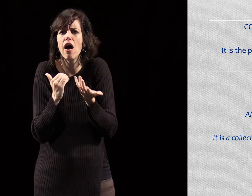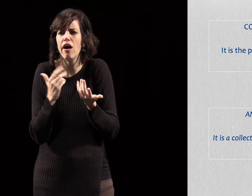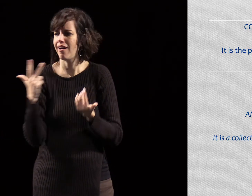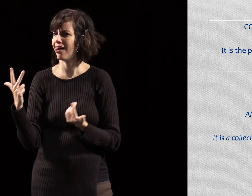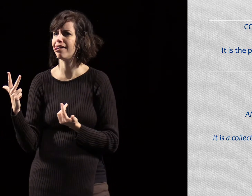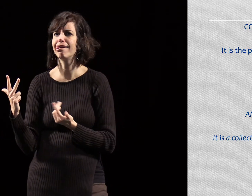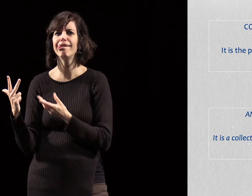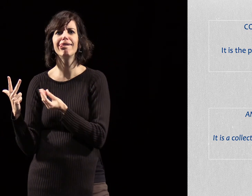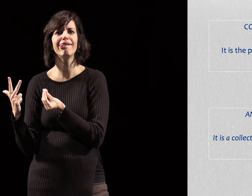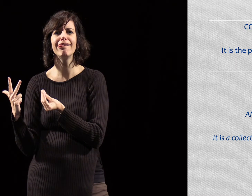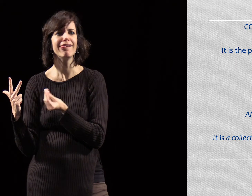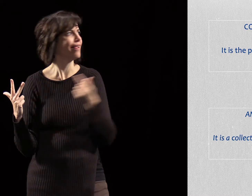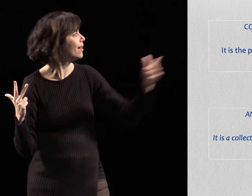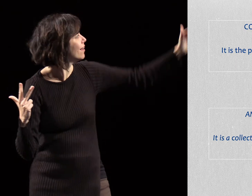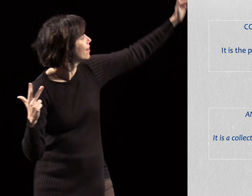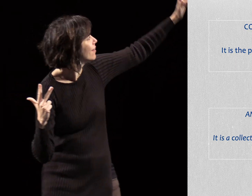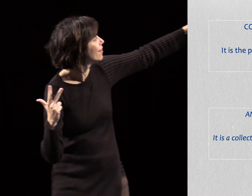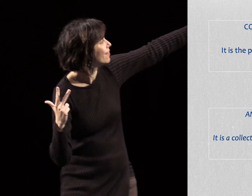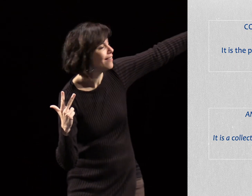because 3 just wasn't enough.